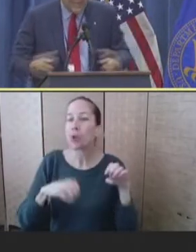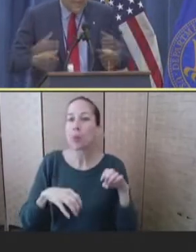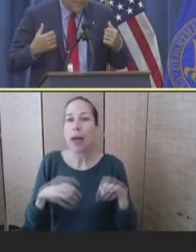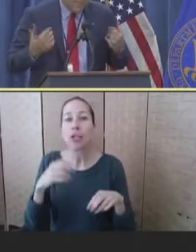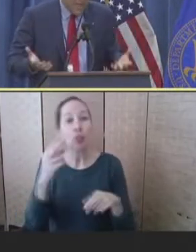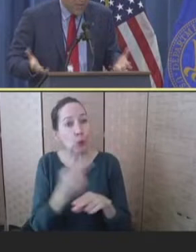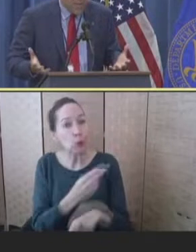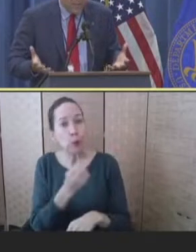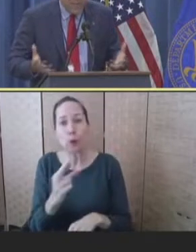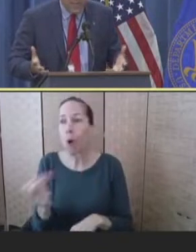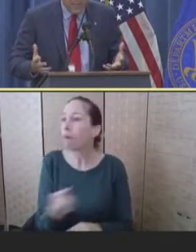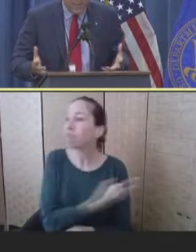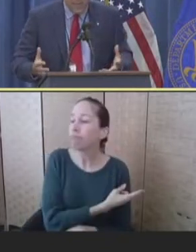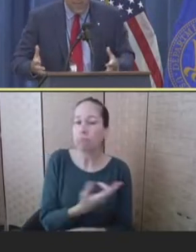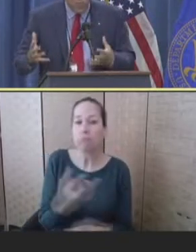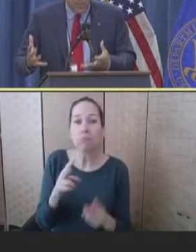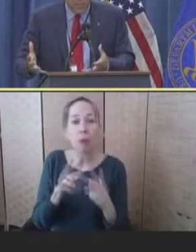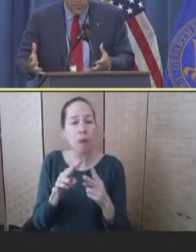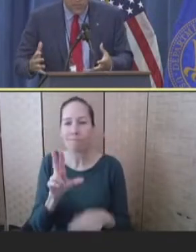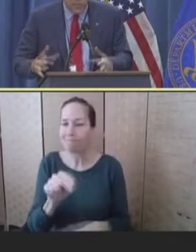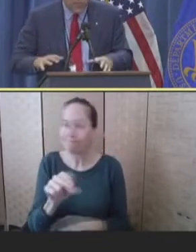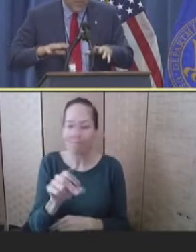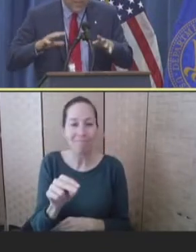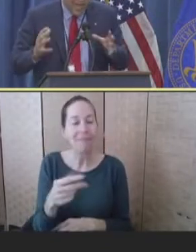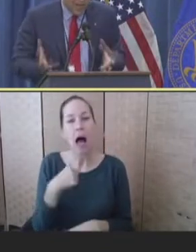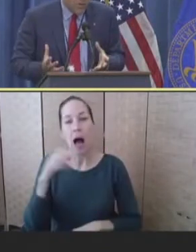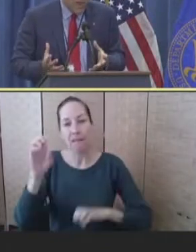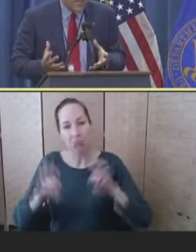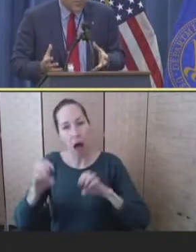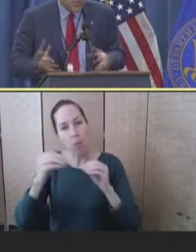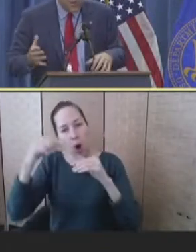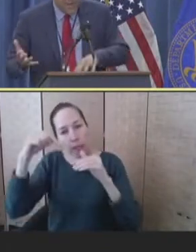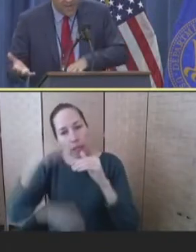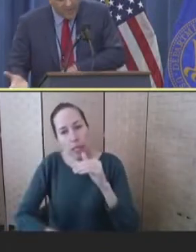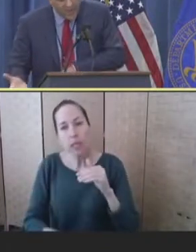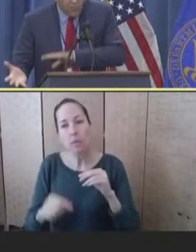I'm evaluating the vaccine to say, what is this do, characterize what's going on, bring